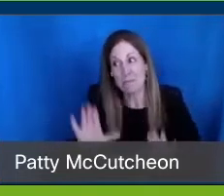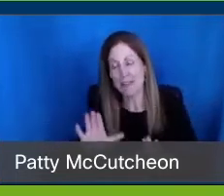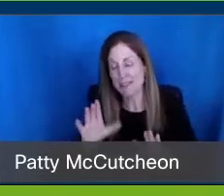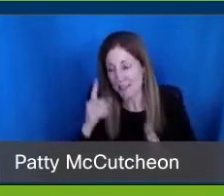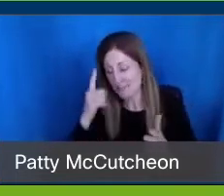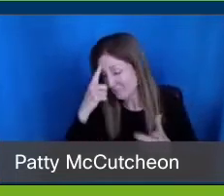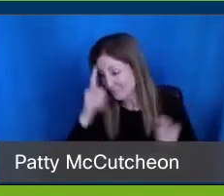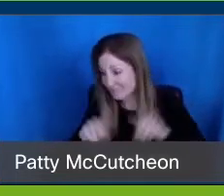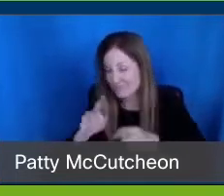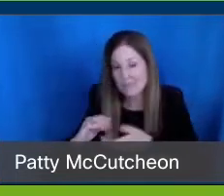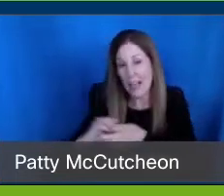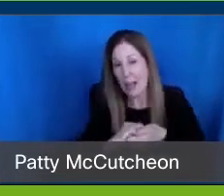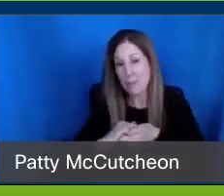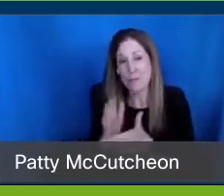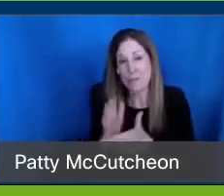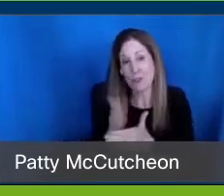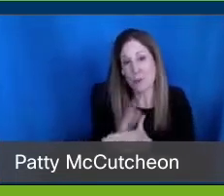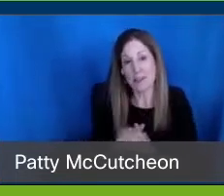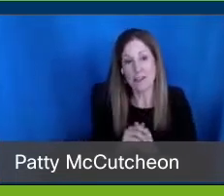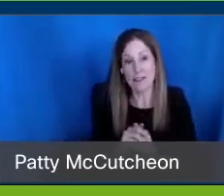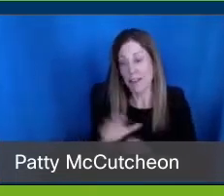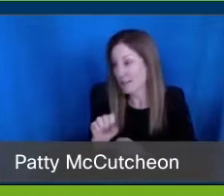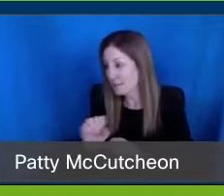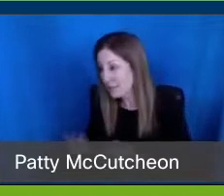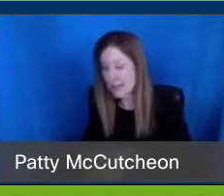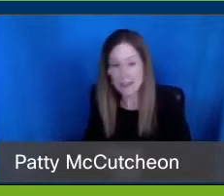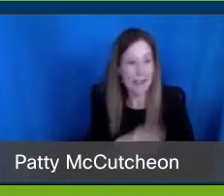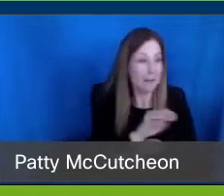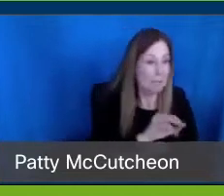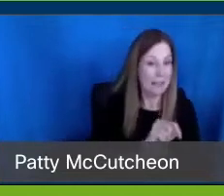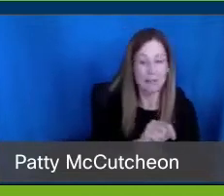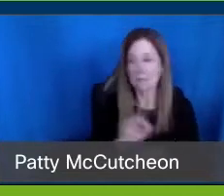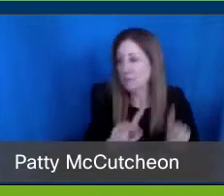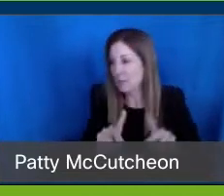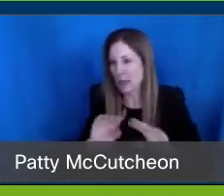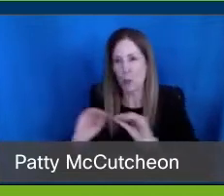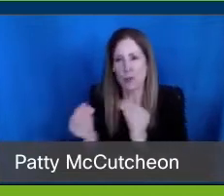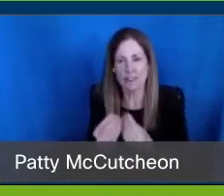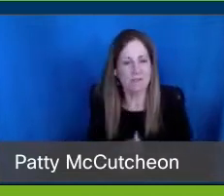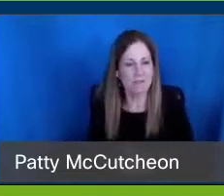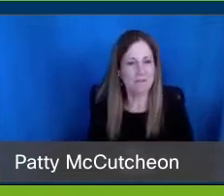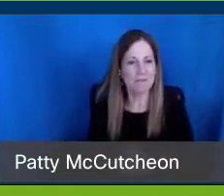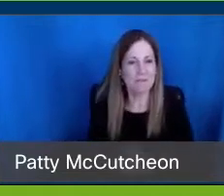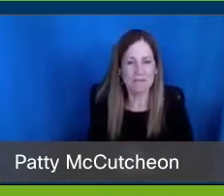between people and organizations. Ensuring that technology matches how people